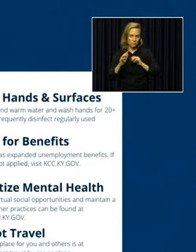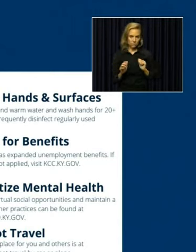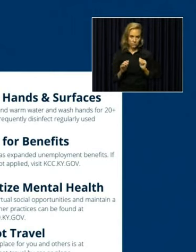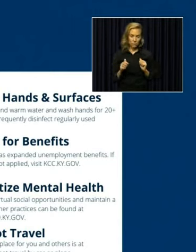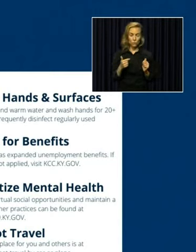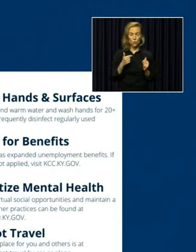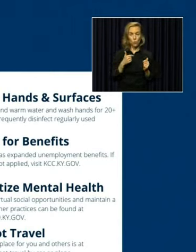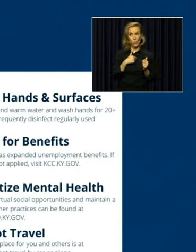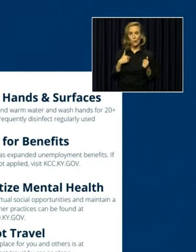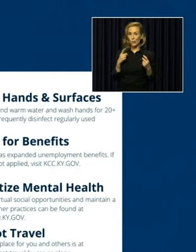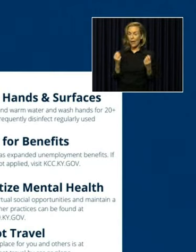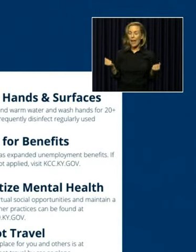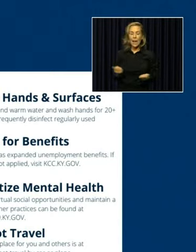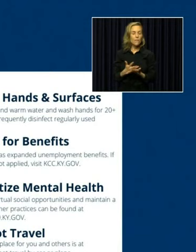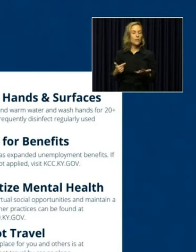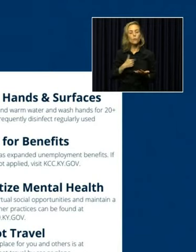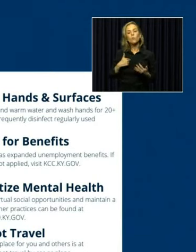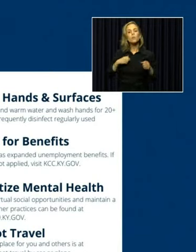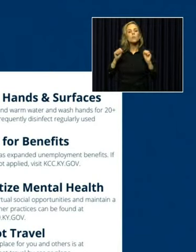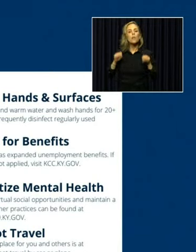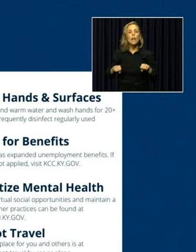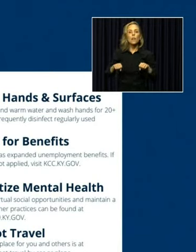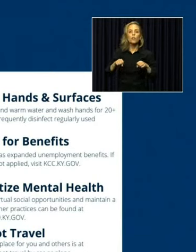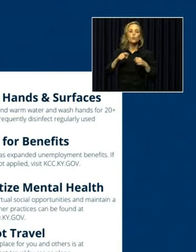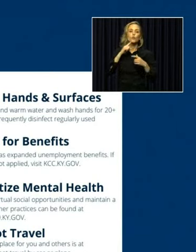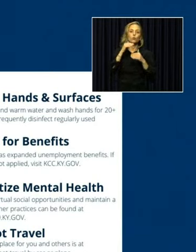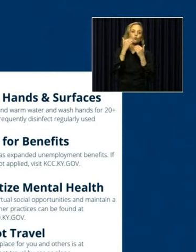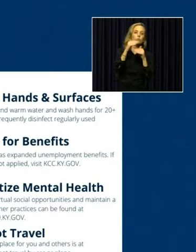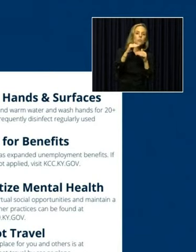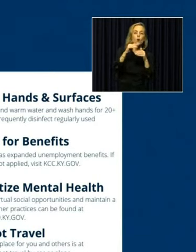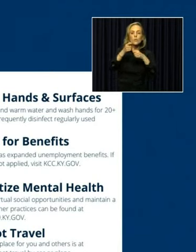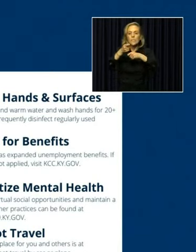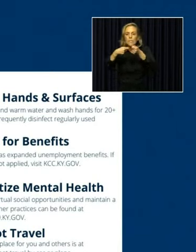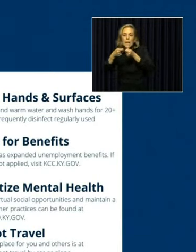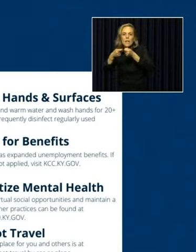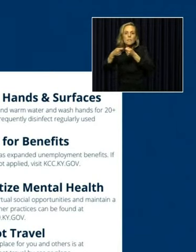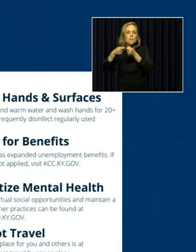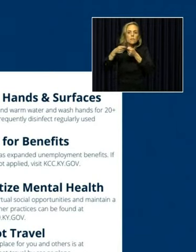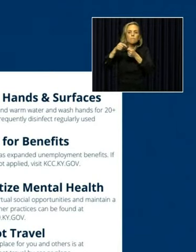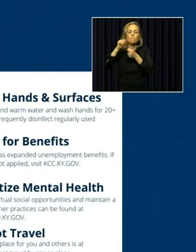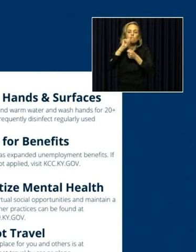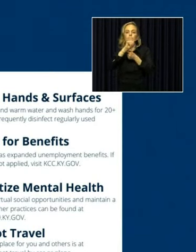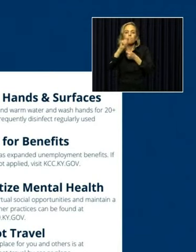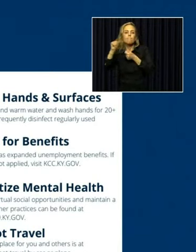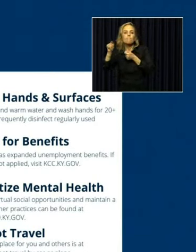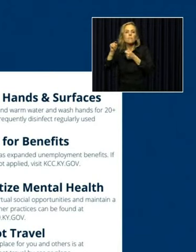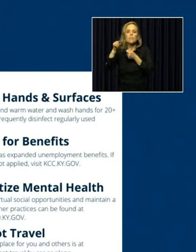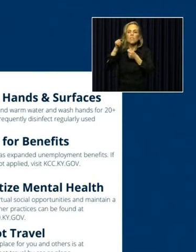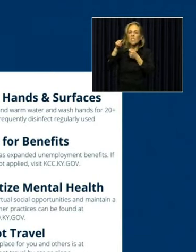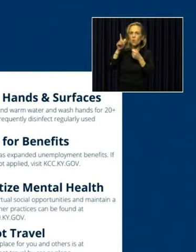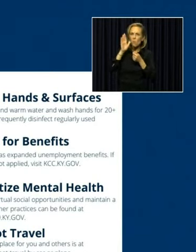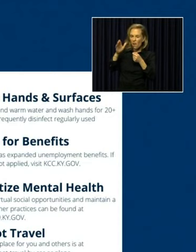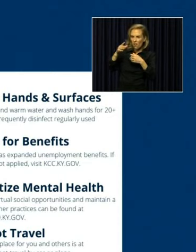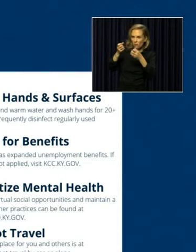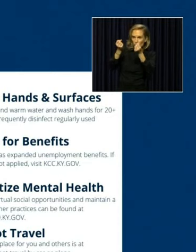CORONAVIRUS AND YOU'RE NO TAKING UP THOSE RESOURCES.